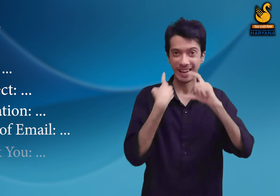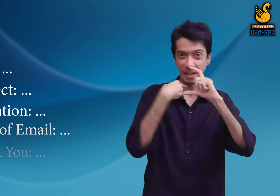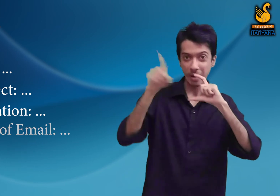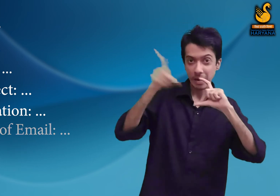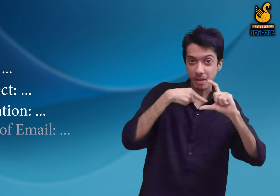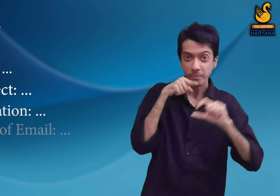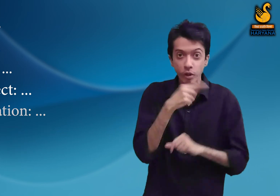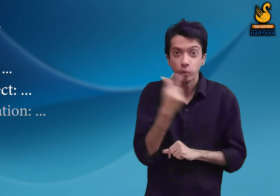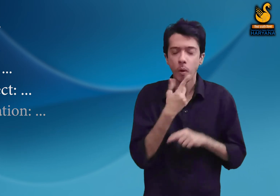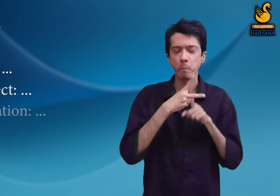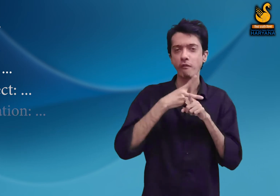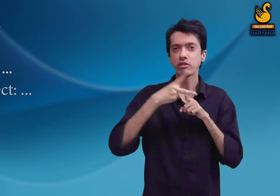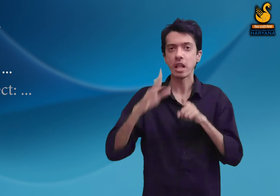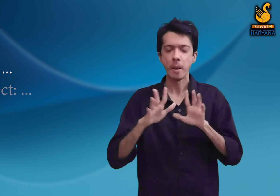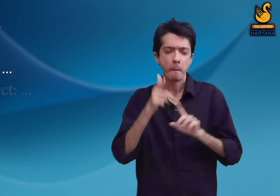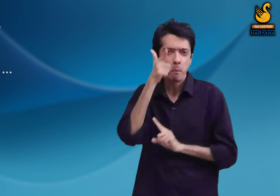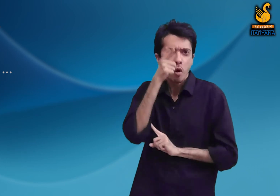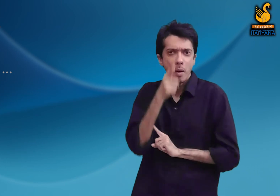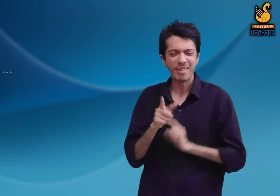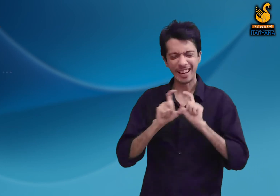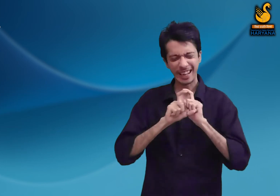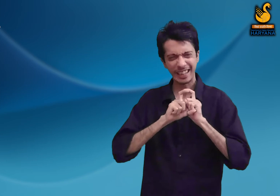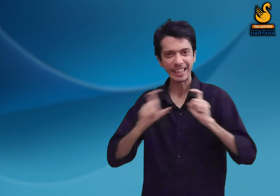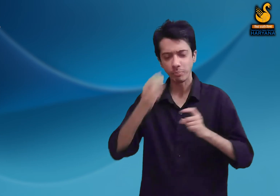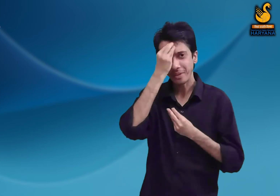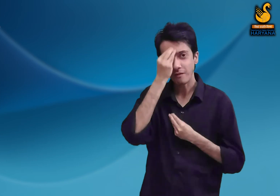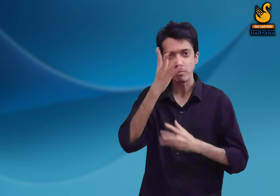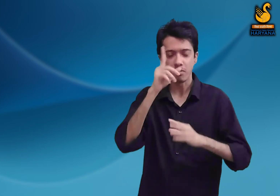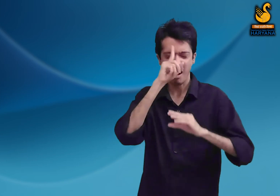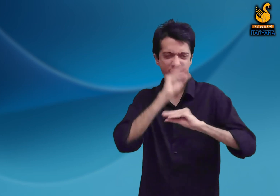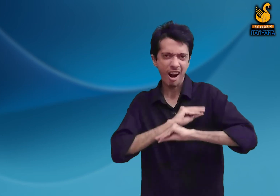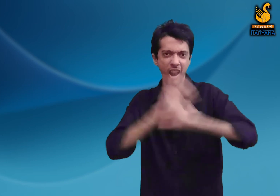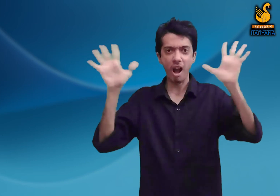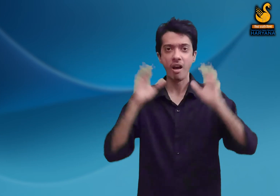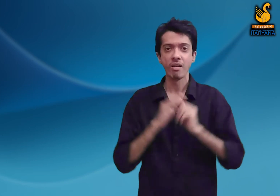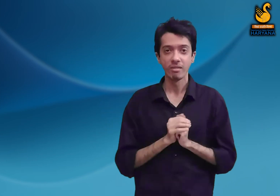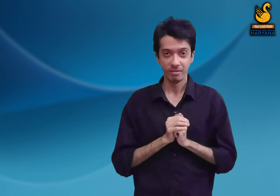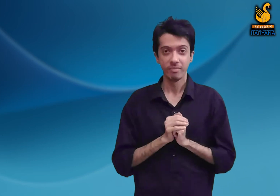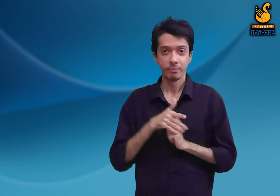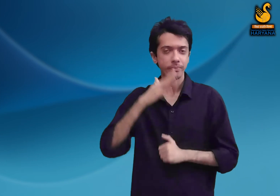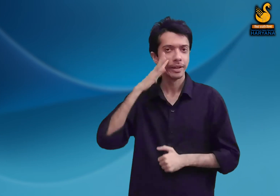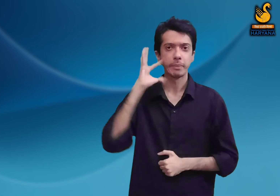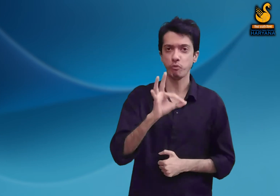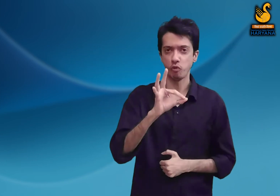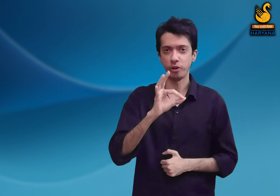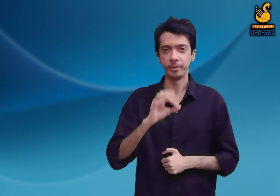So whenever you write an email, you must write it in a professional way. It is very important that your information should be clear and to the point.